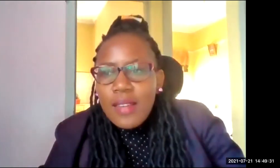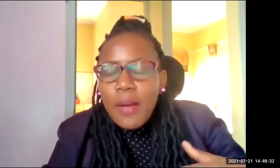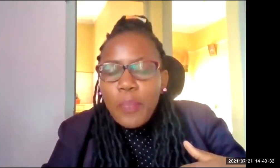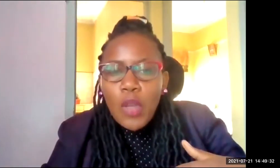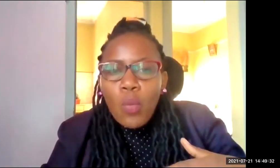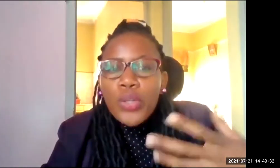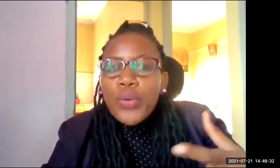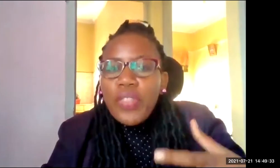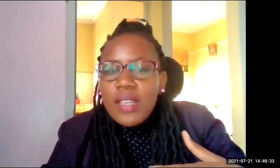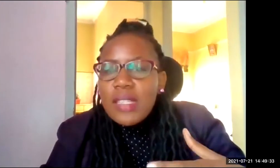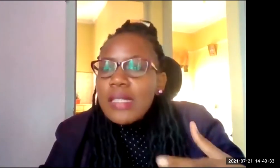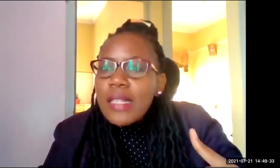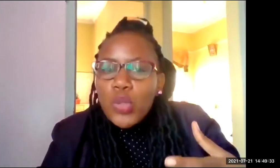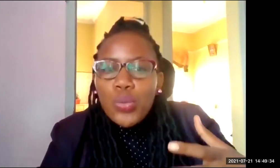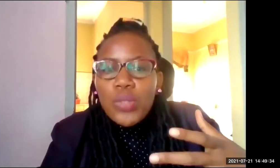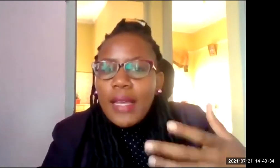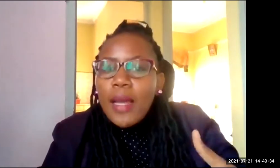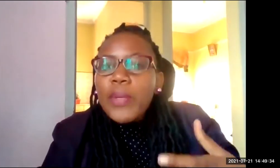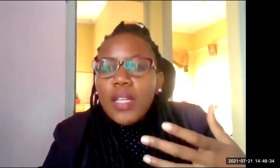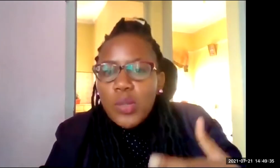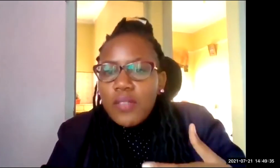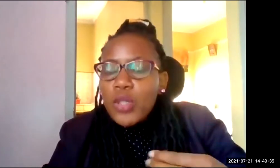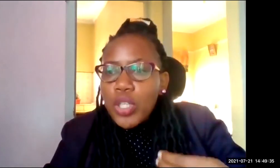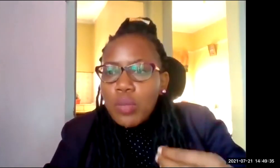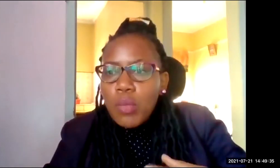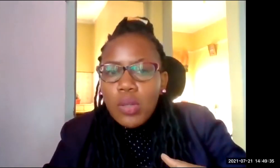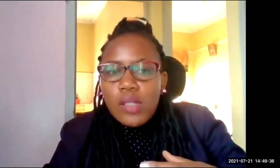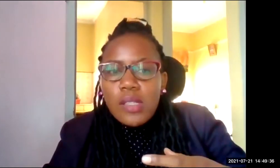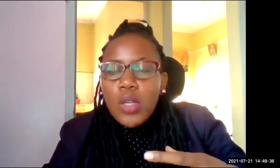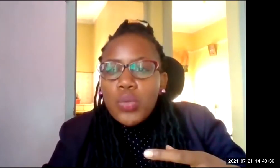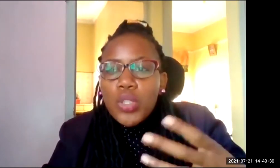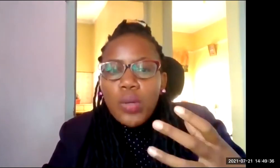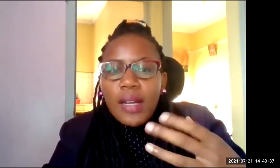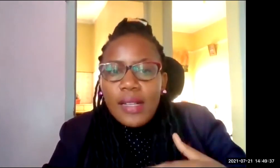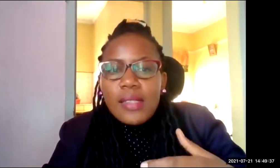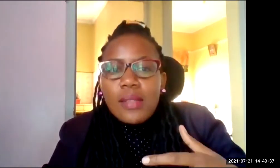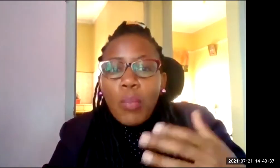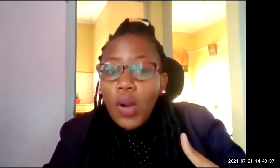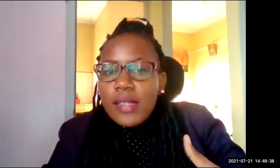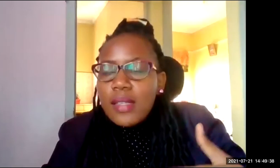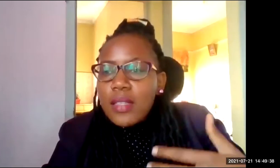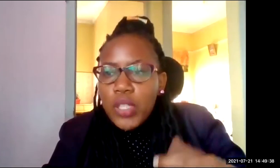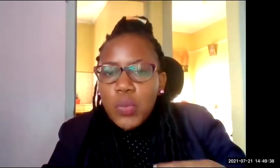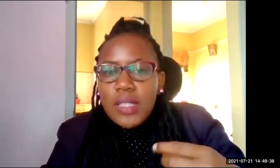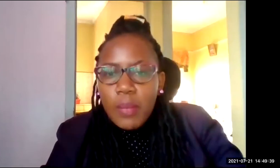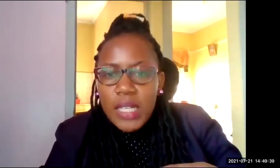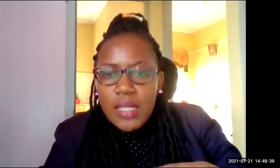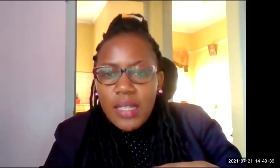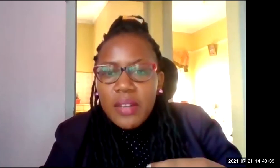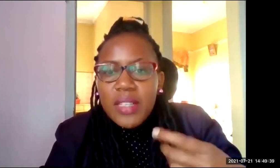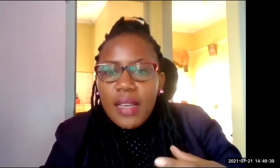you. >> SARAH MUSAU: Thank you for a powerful presentation and powerful approaches. If I may ask, what do you